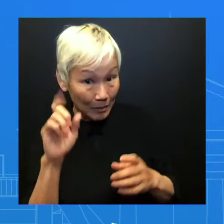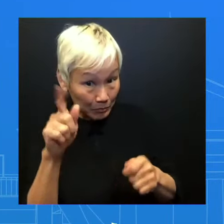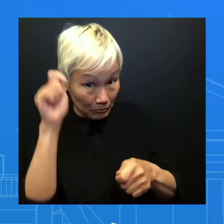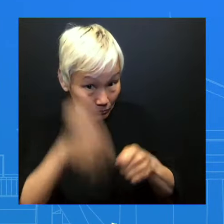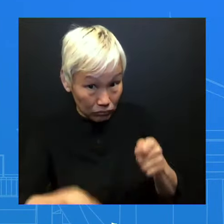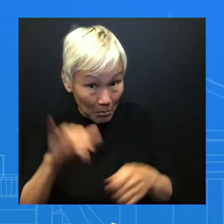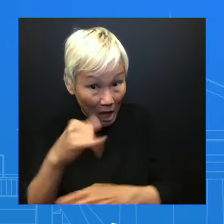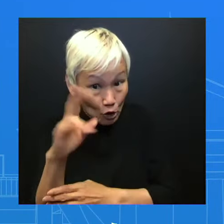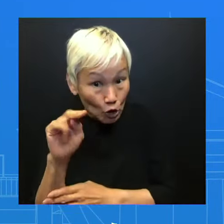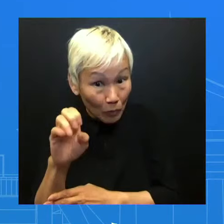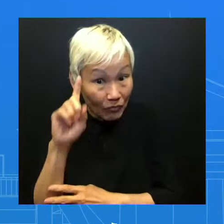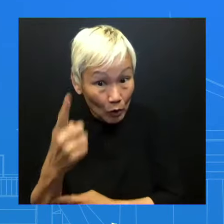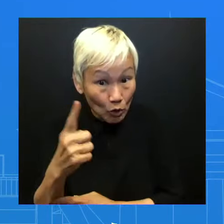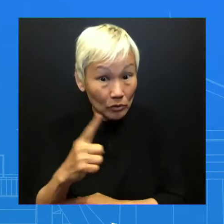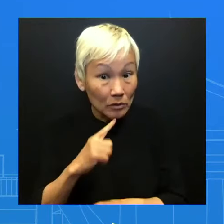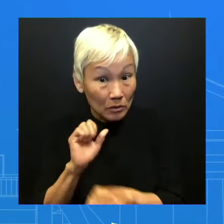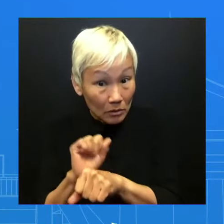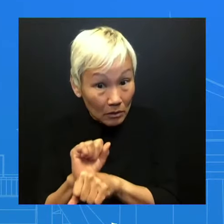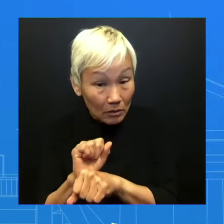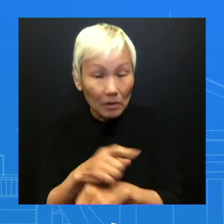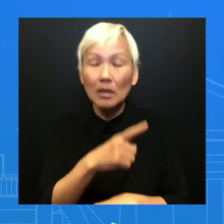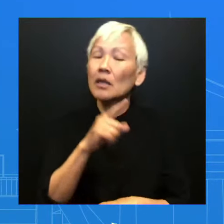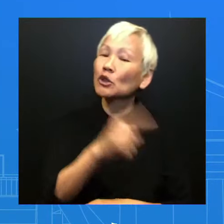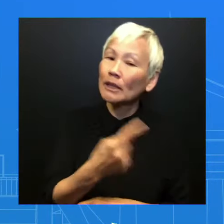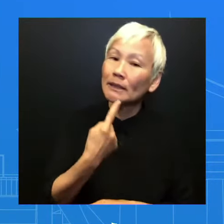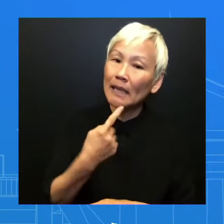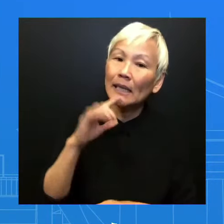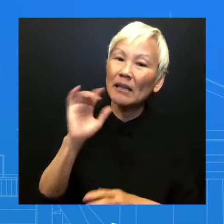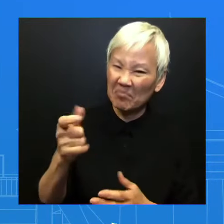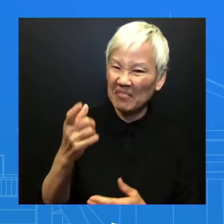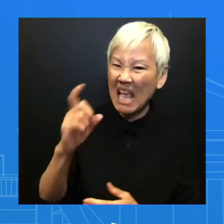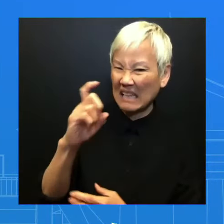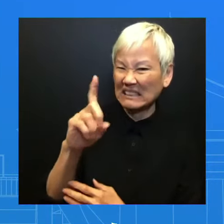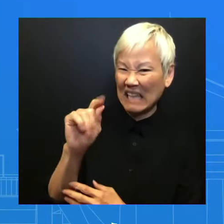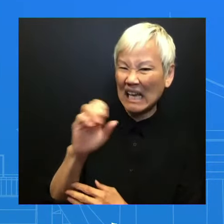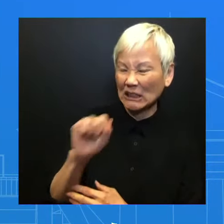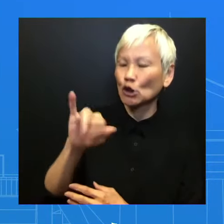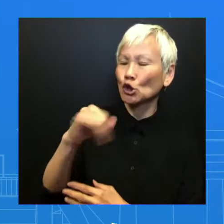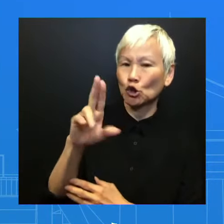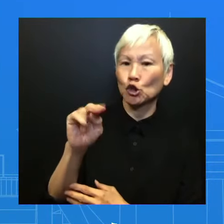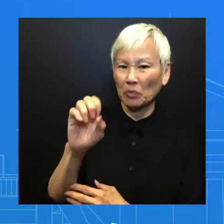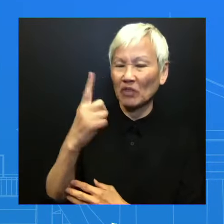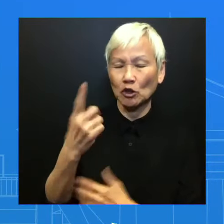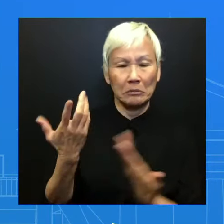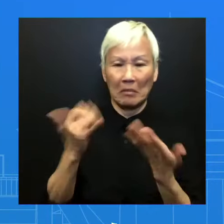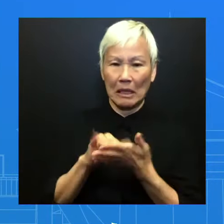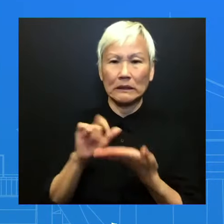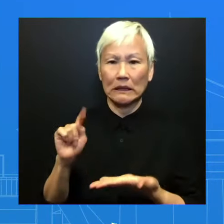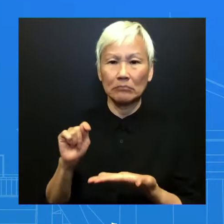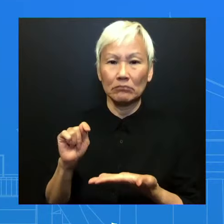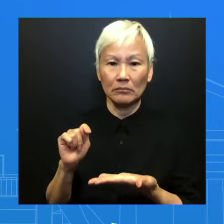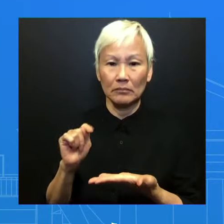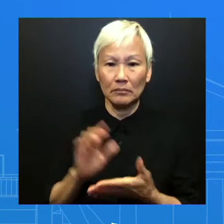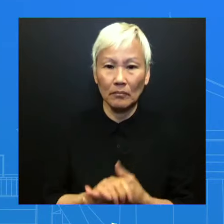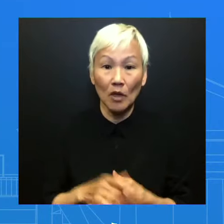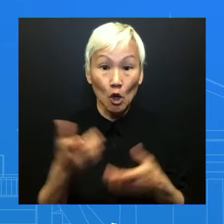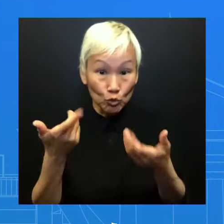the likely X-date is June 1st. And so, we are trying to make sure that we get -- we get the budget negotiation done as soon as possible